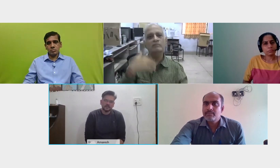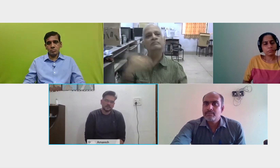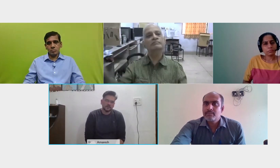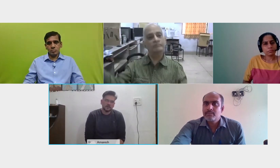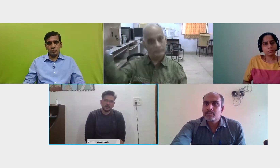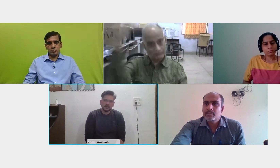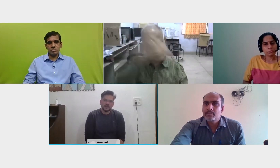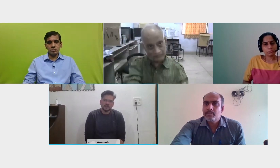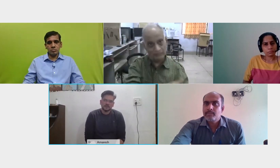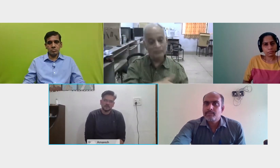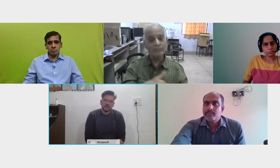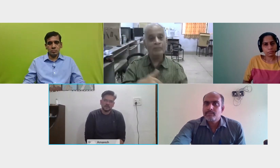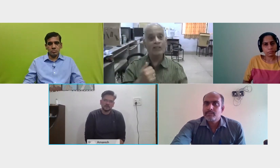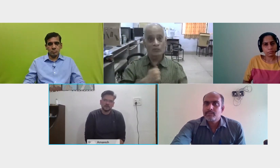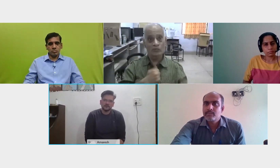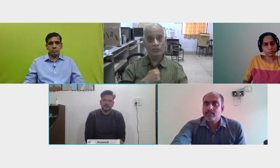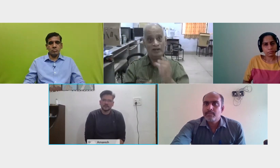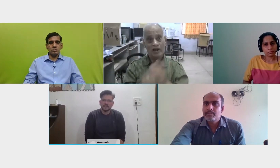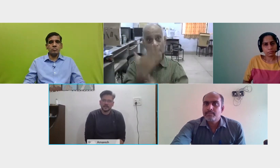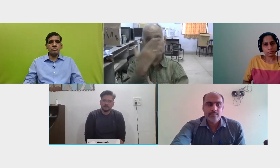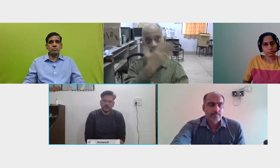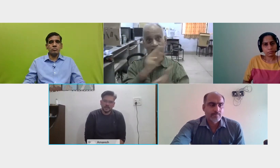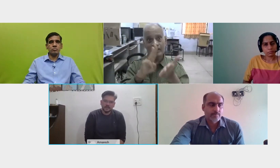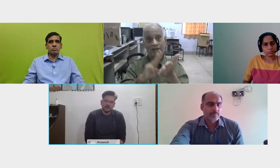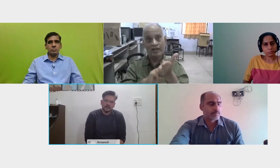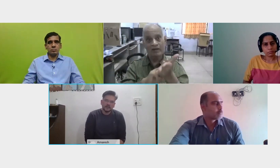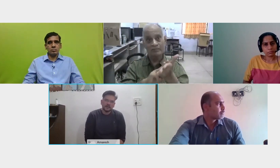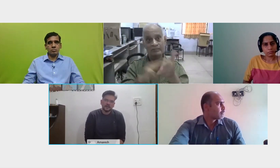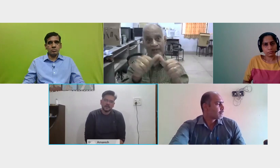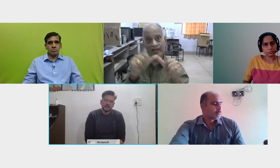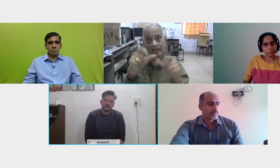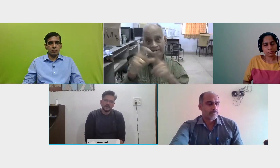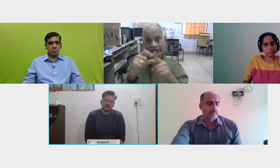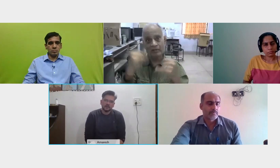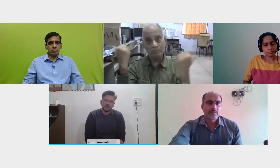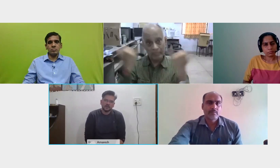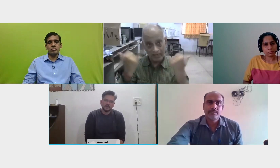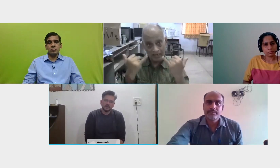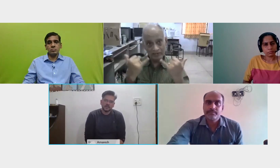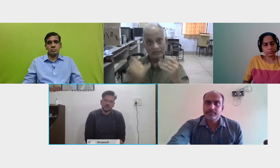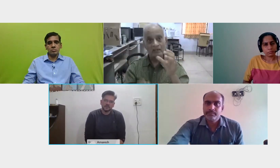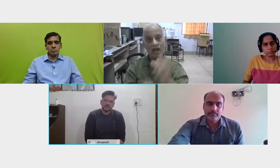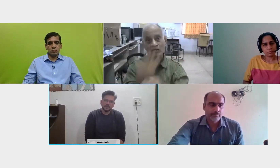of deaf people and so on. So I learnt a lot of things and I came back and with the association